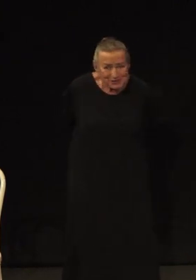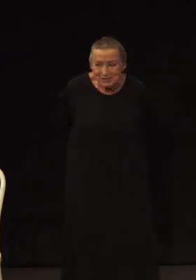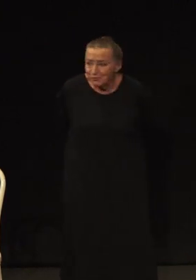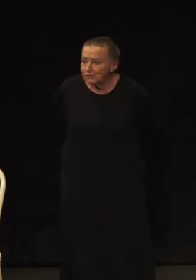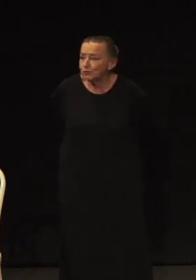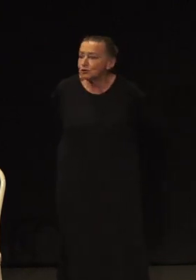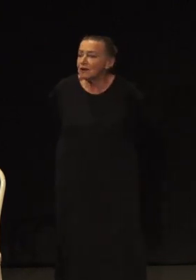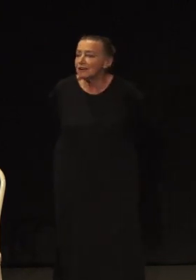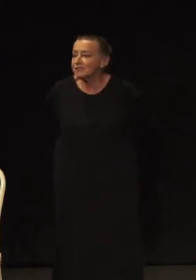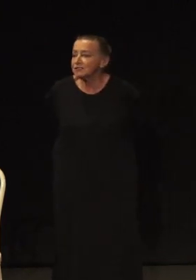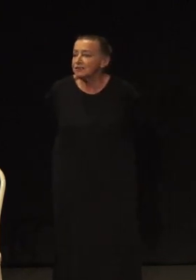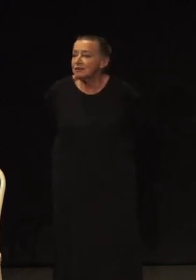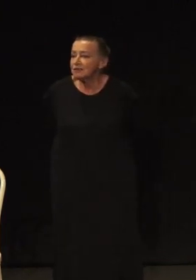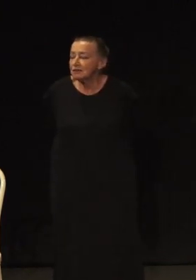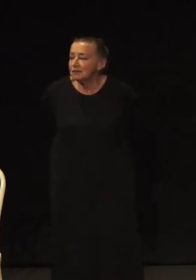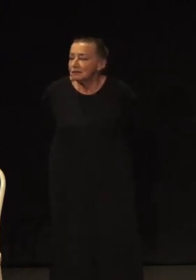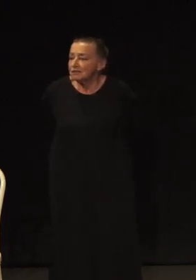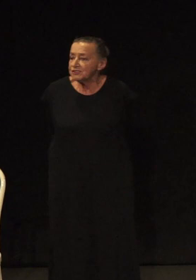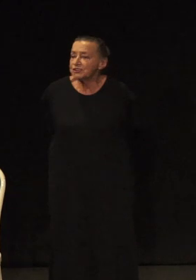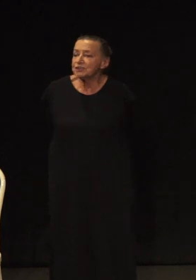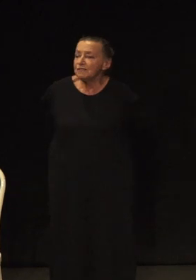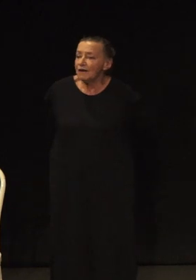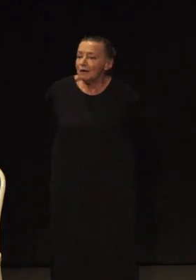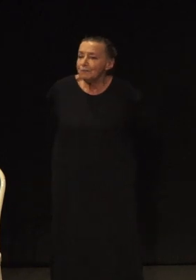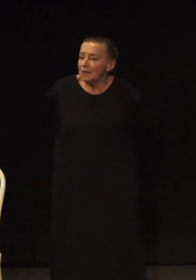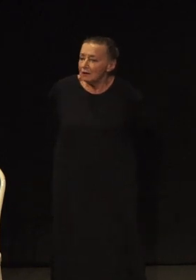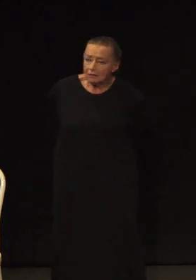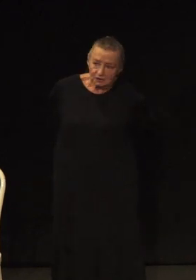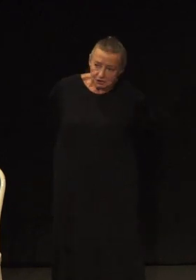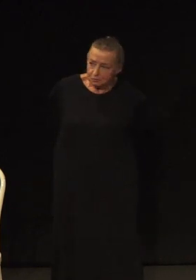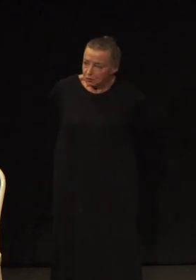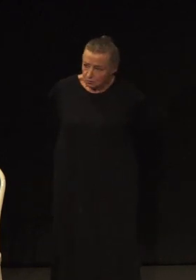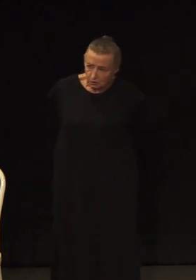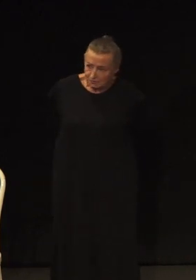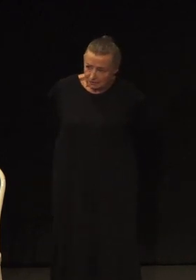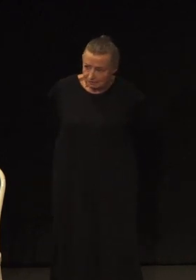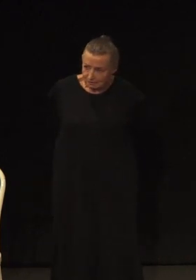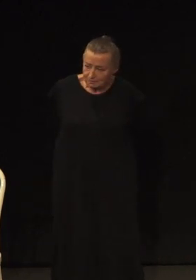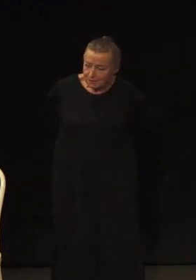wood-built, though with a stone foundation.